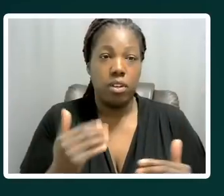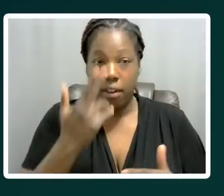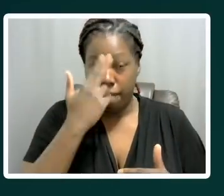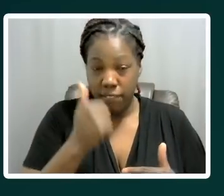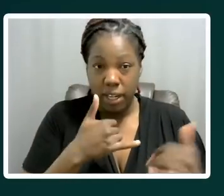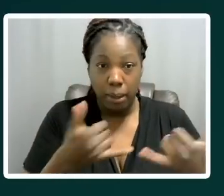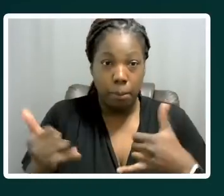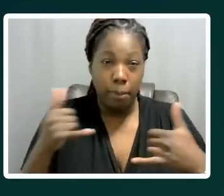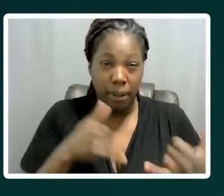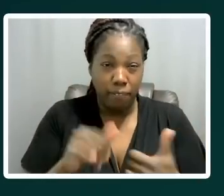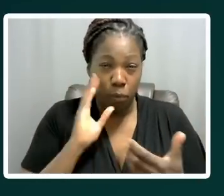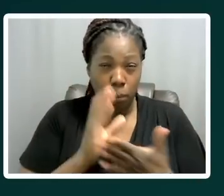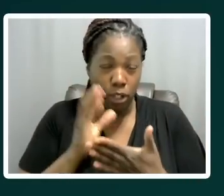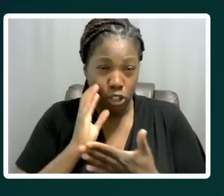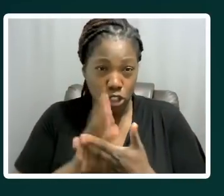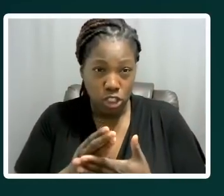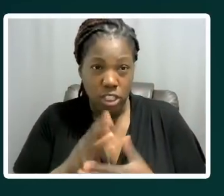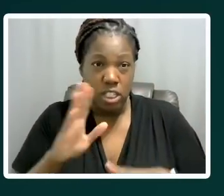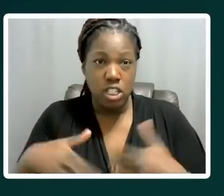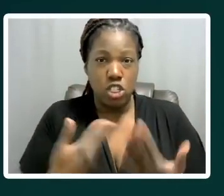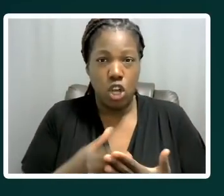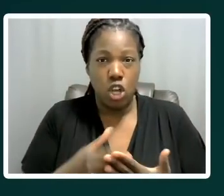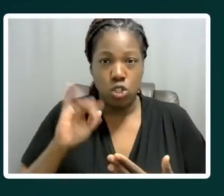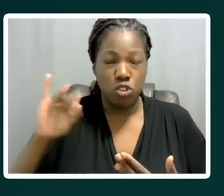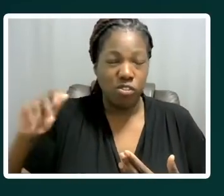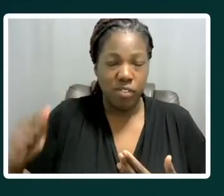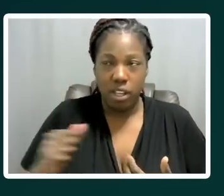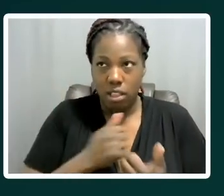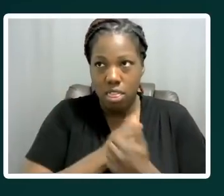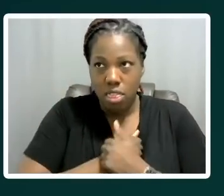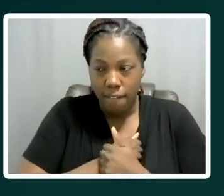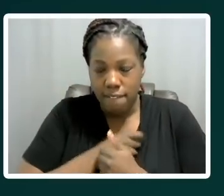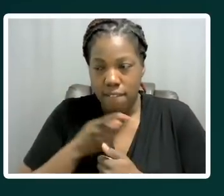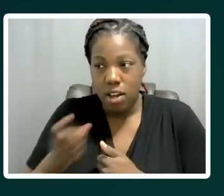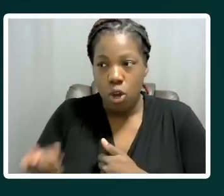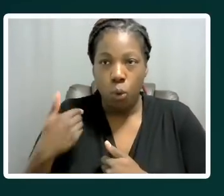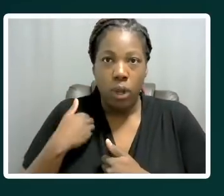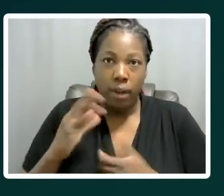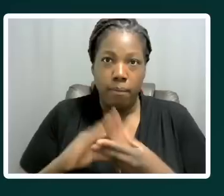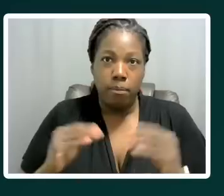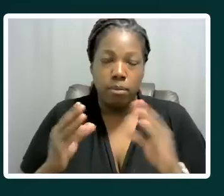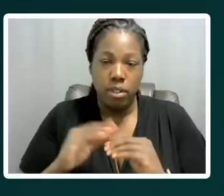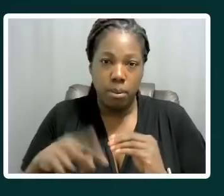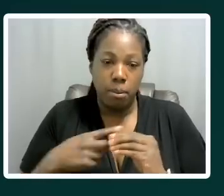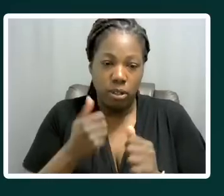This is all Sofia. I love it so much. We have biographies of each individual interviewee. She